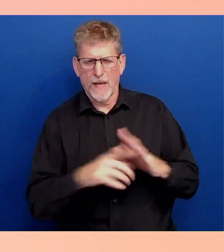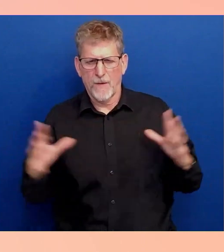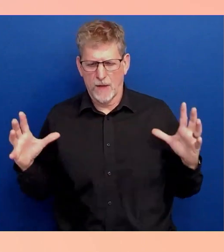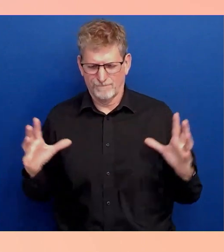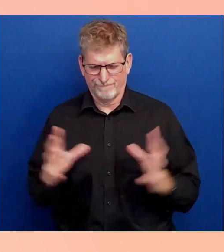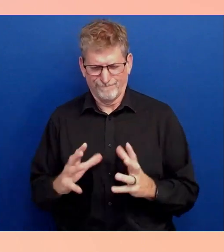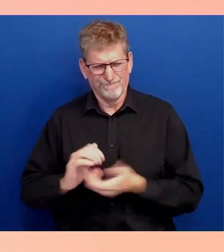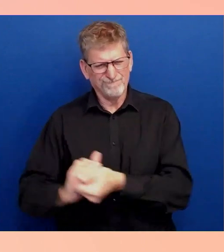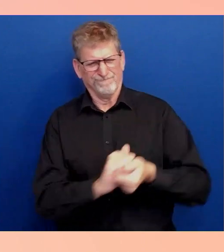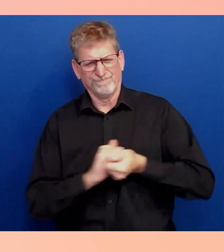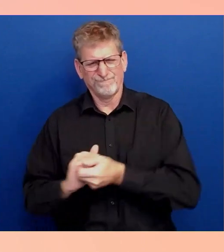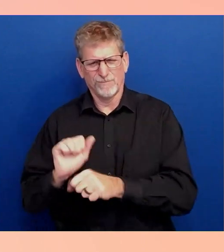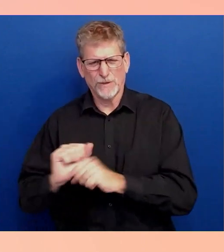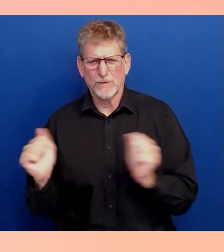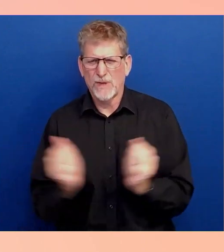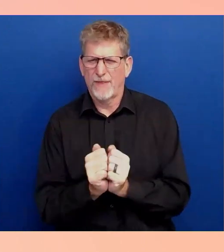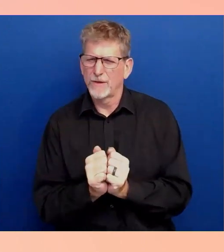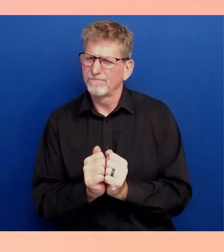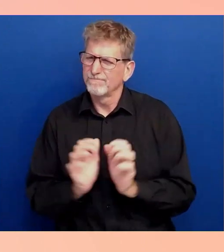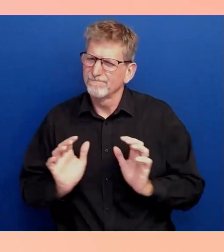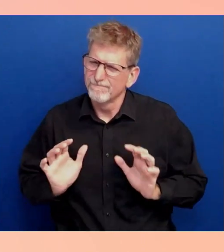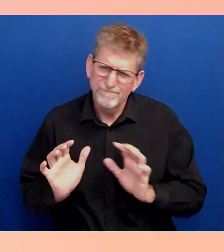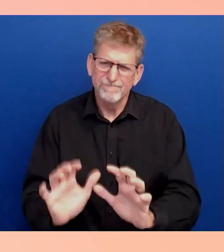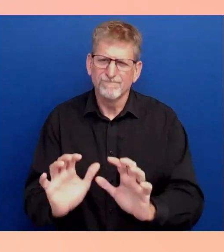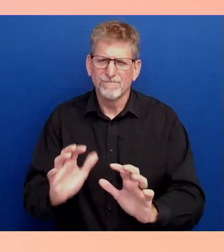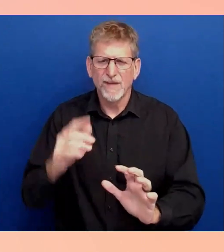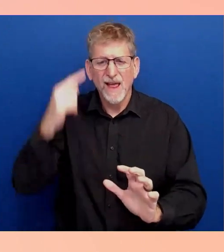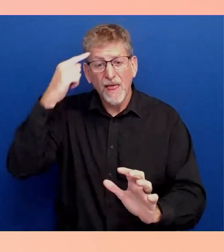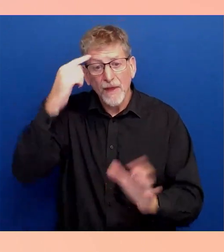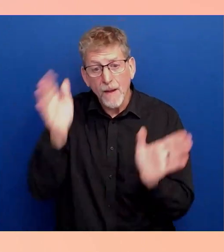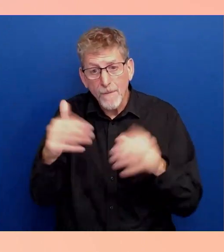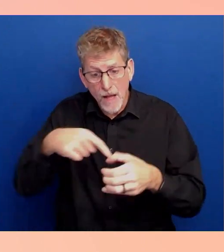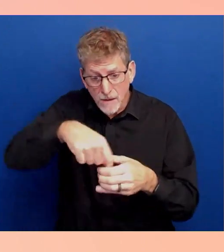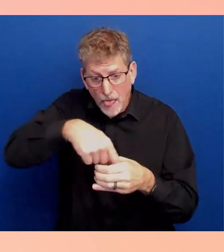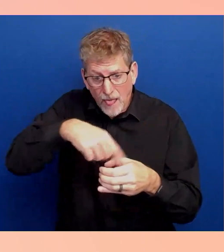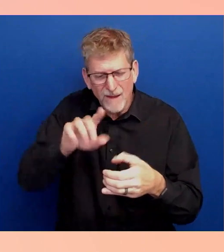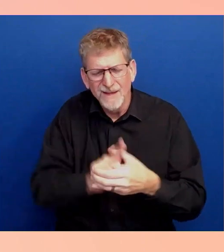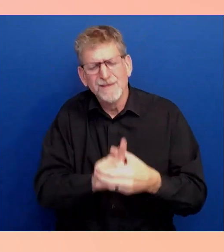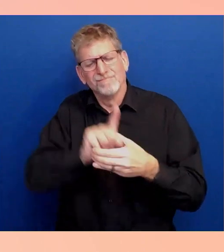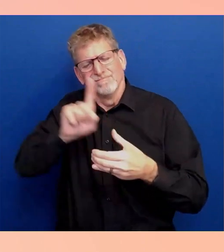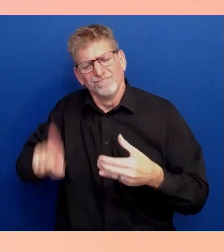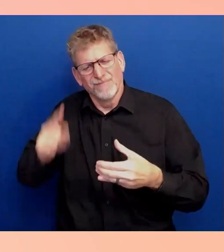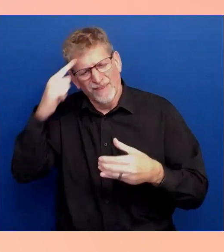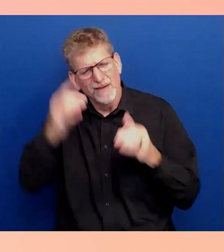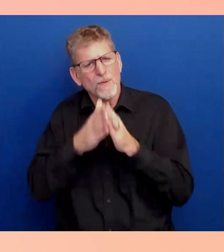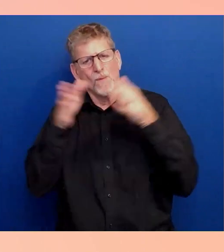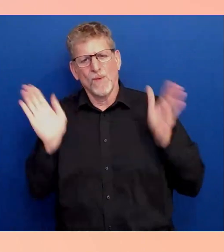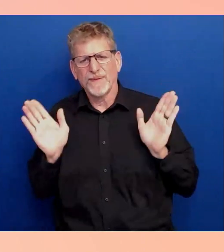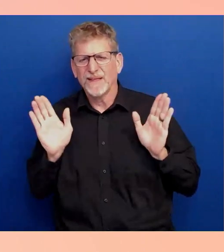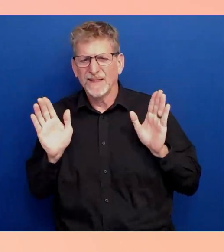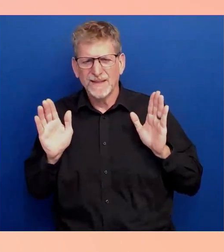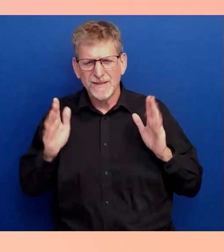outside the box to solve a problem. By considering how, say, a user who is blind may interact with our product,